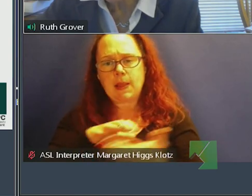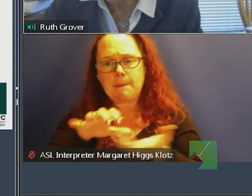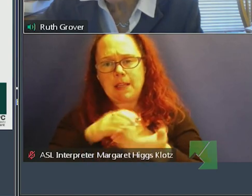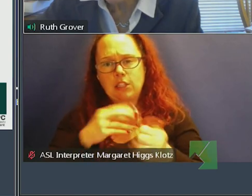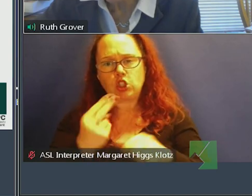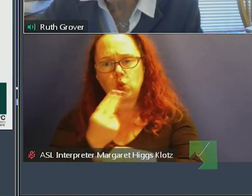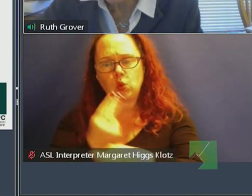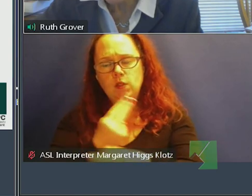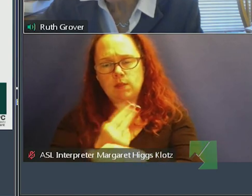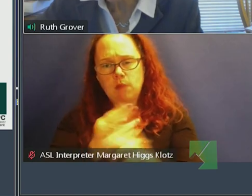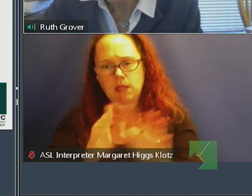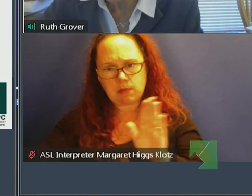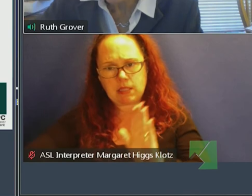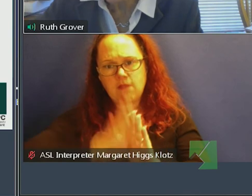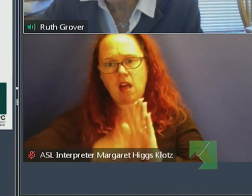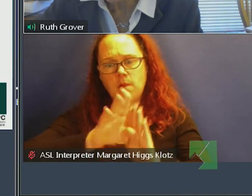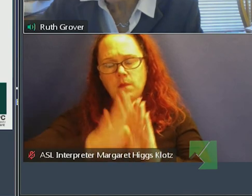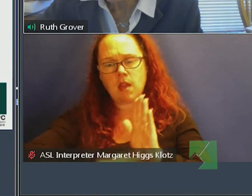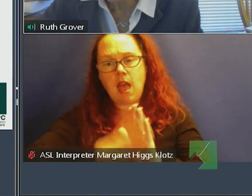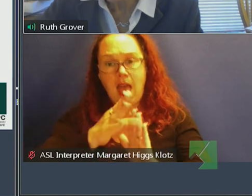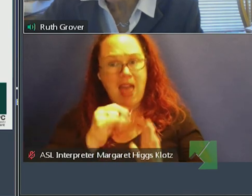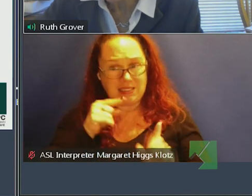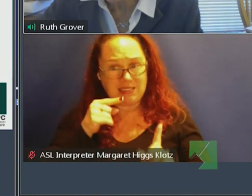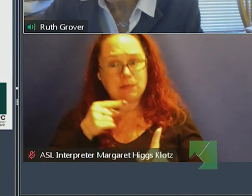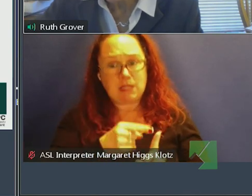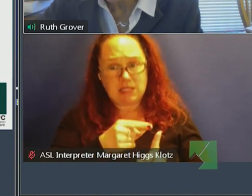mentioned at the Addison road area as mixed use.